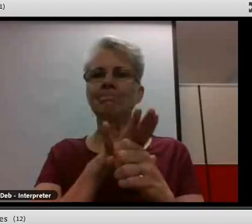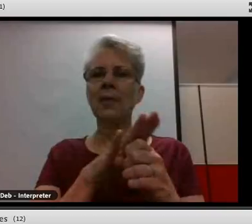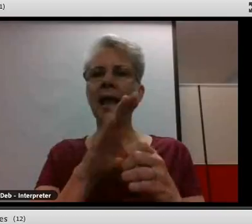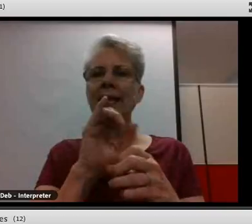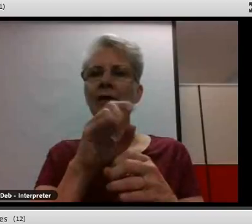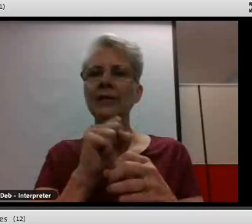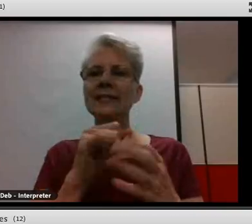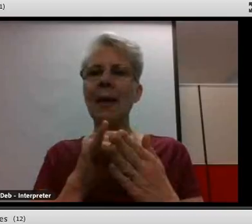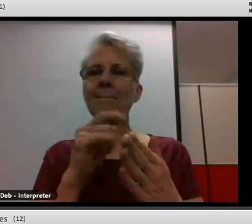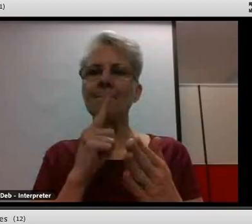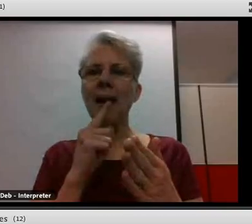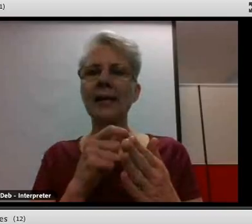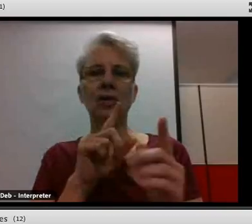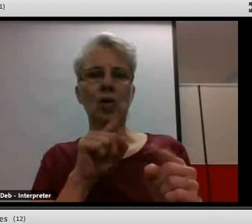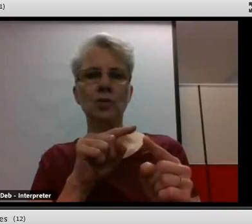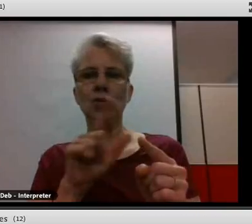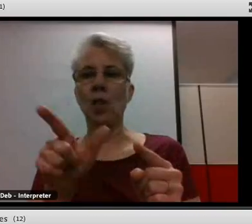living in the community,